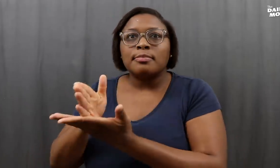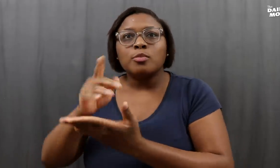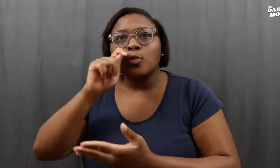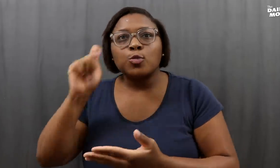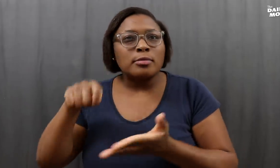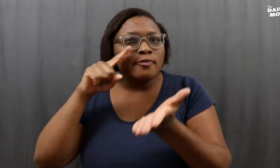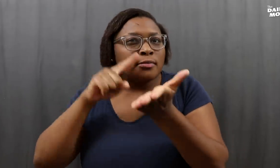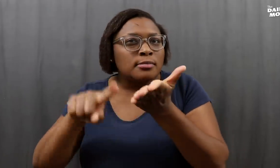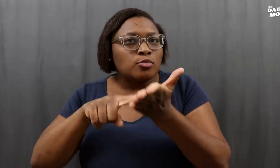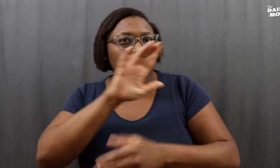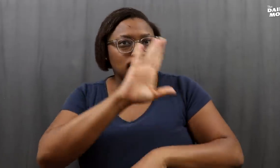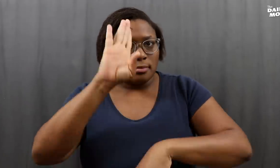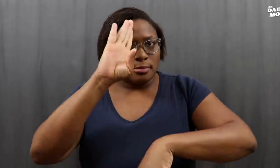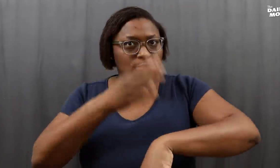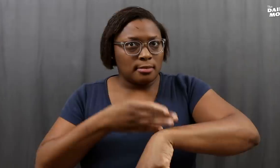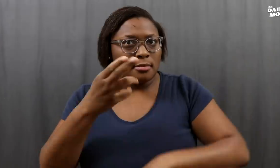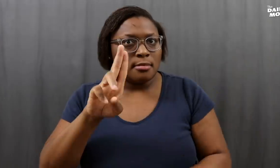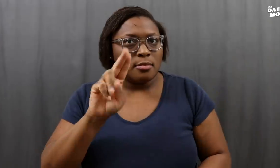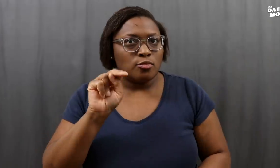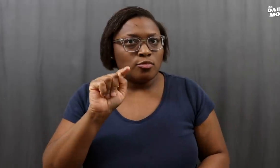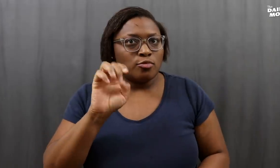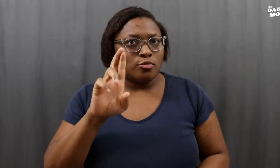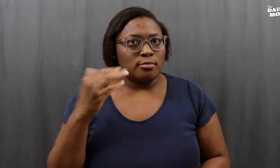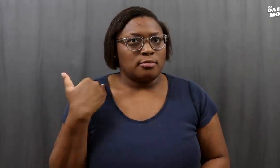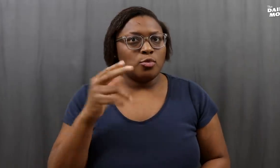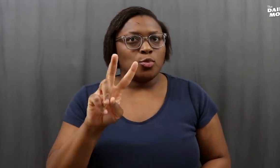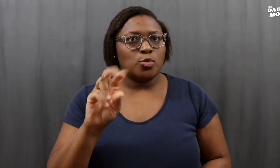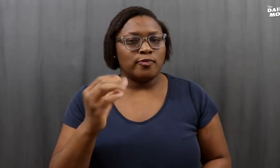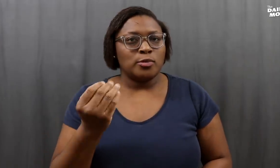an Ukrainian investigation on Hunter in 2014.